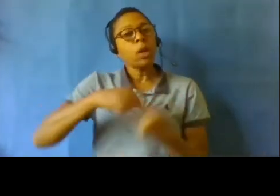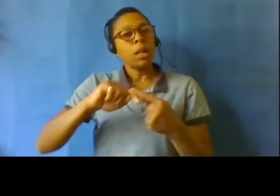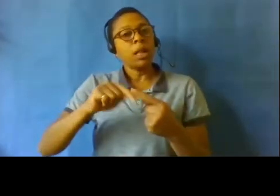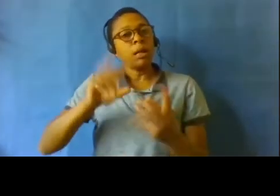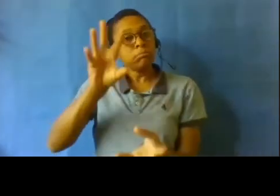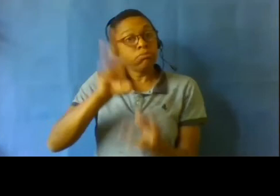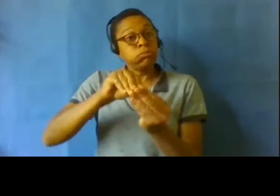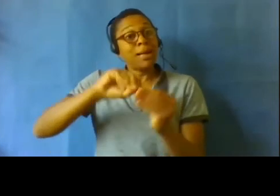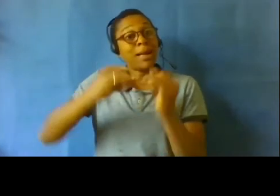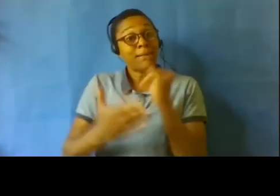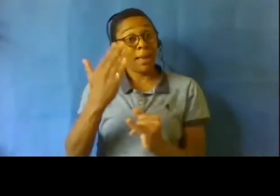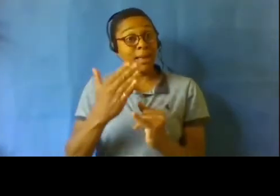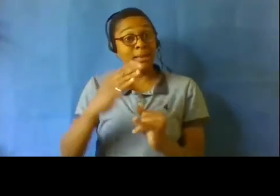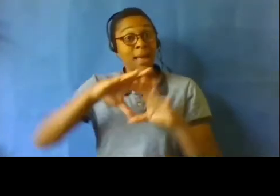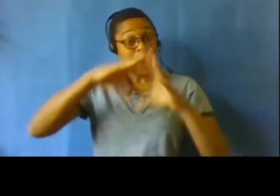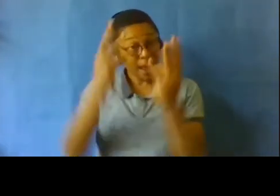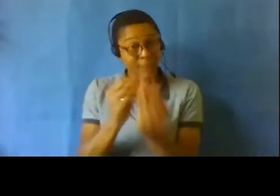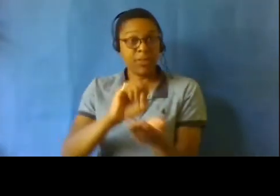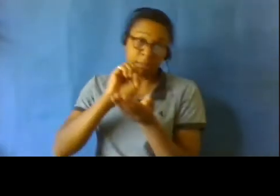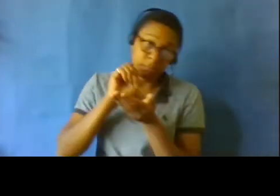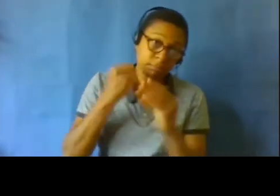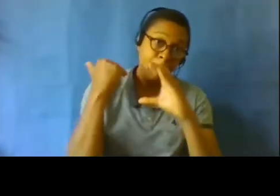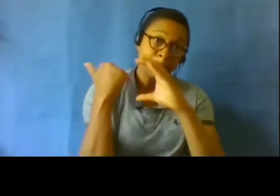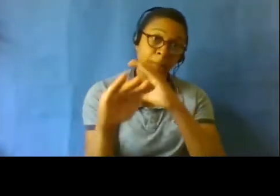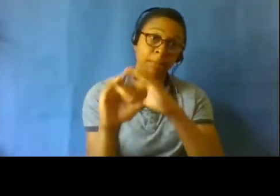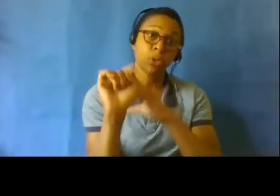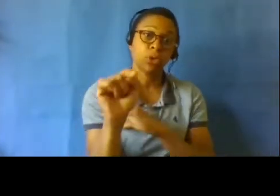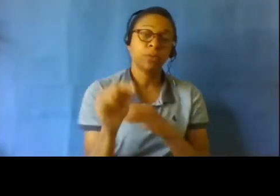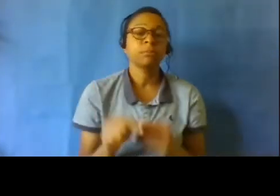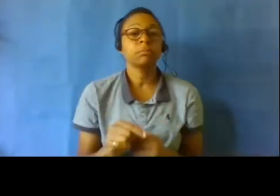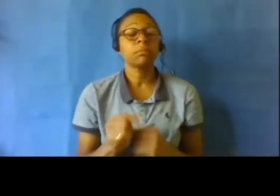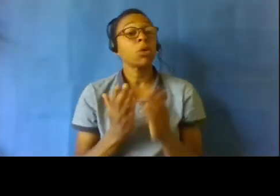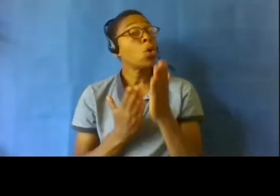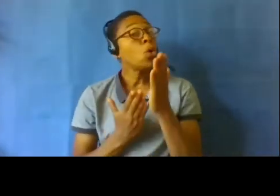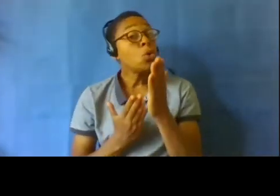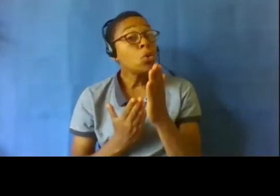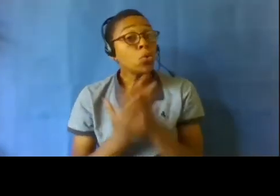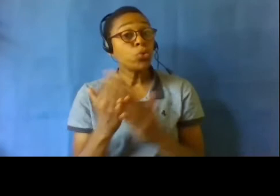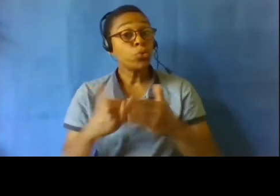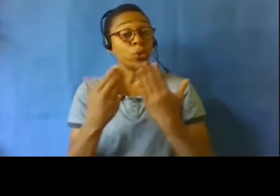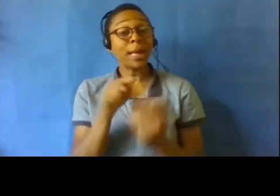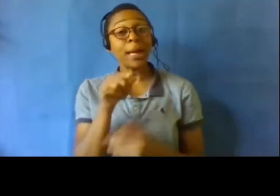comment in the YouTube live chat ask on Twitter at propose iam or use the online